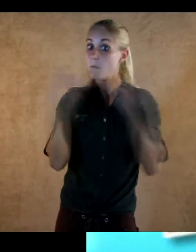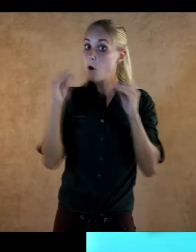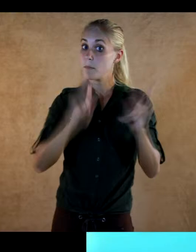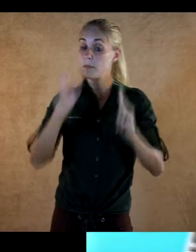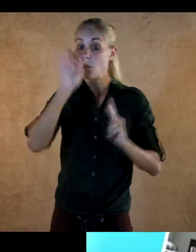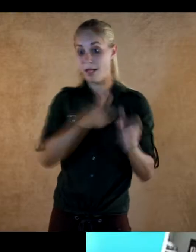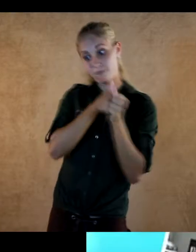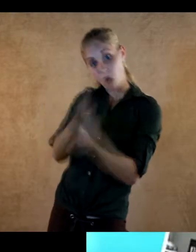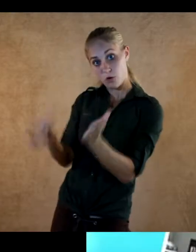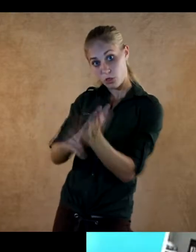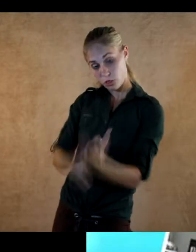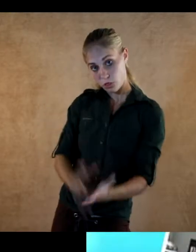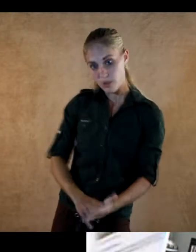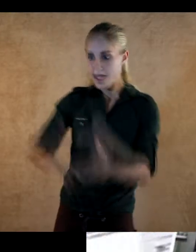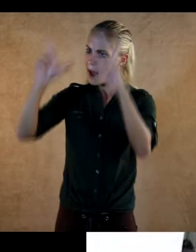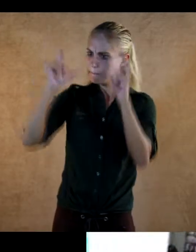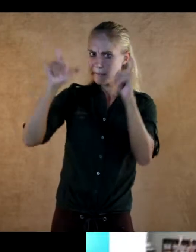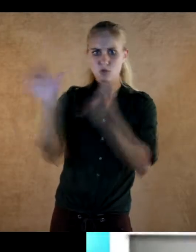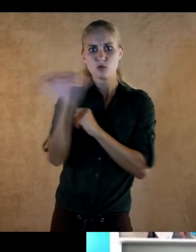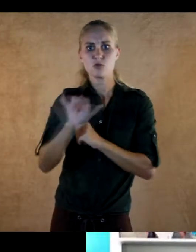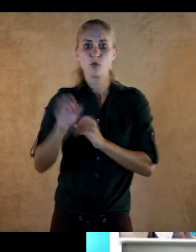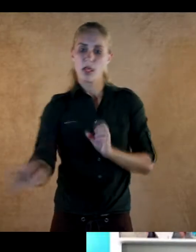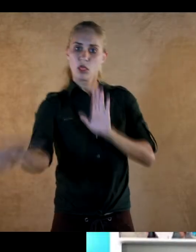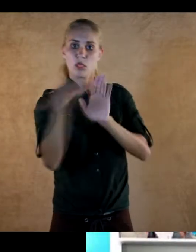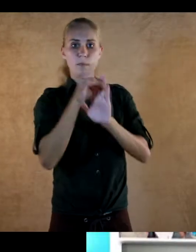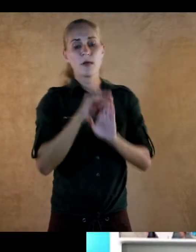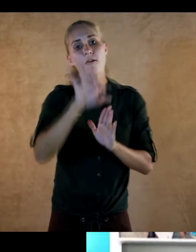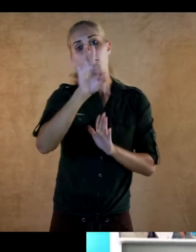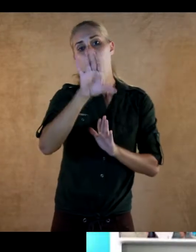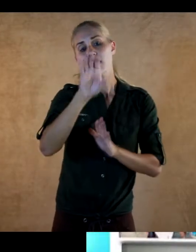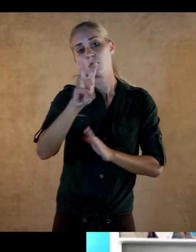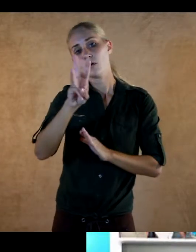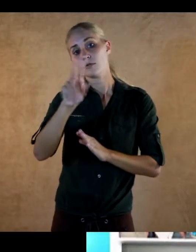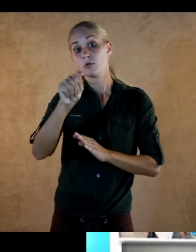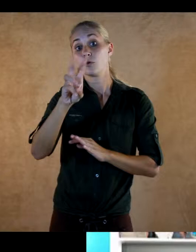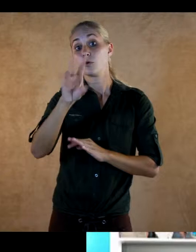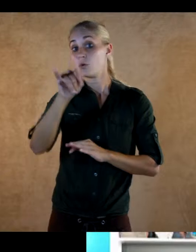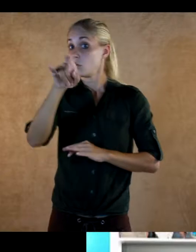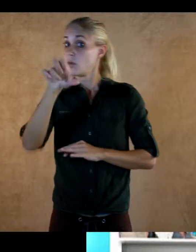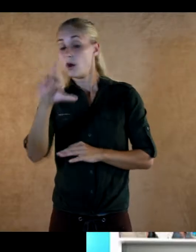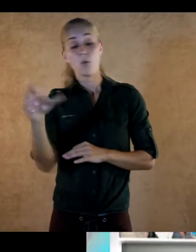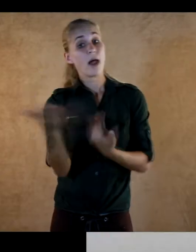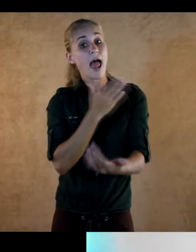Take pictures of your guests with their new kits and post it on Facebook, or Twitter, or any other social media platforms that you use.